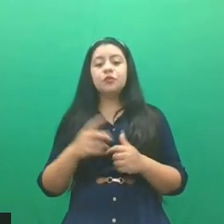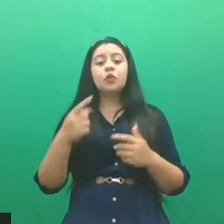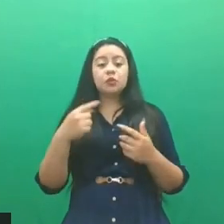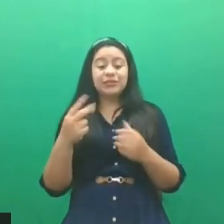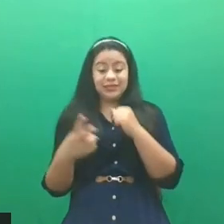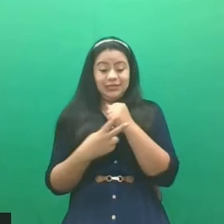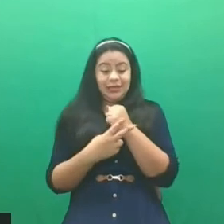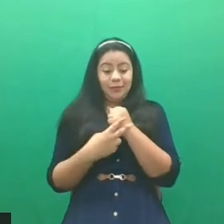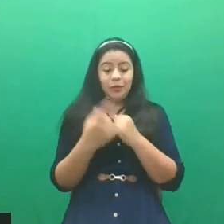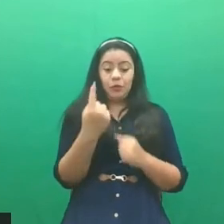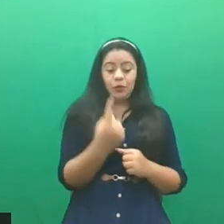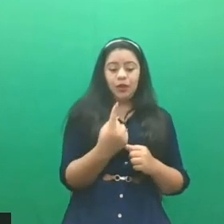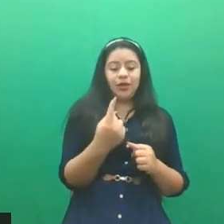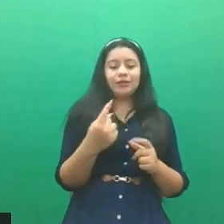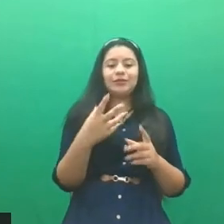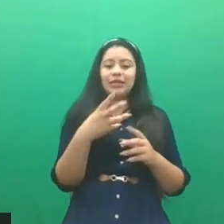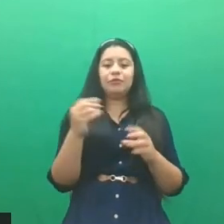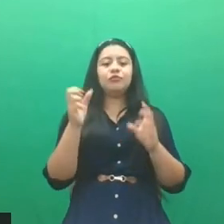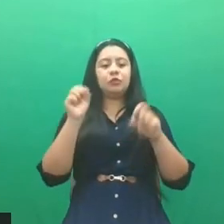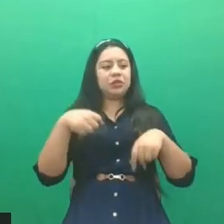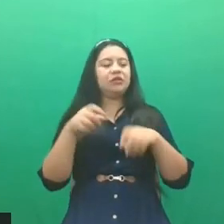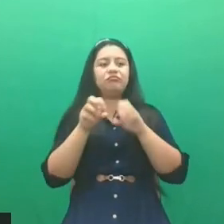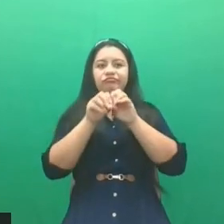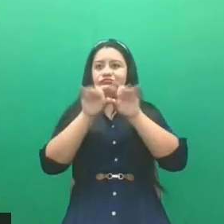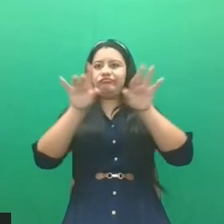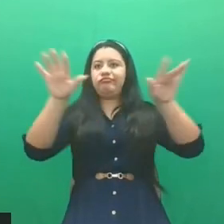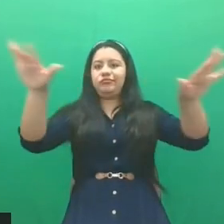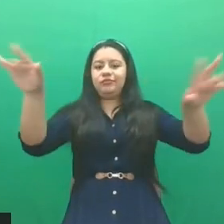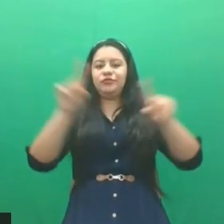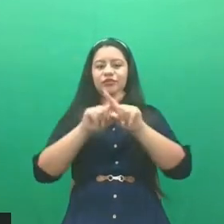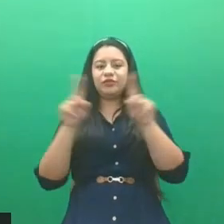we mapped the systems, and then we can reference it out as many times as we want